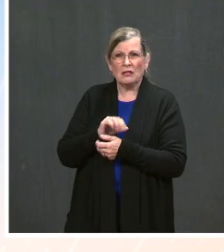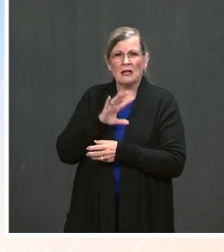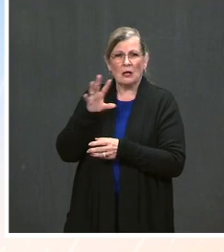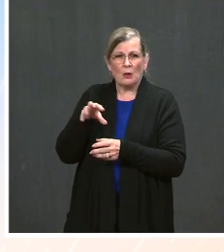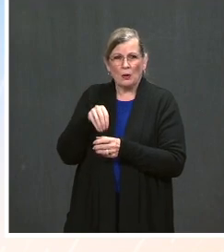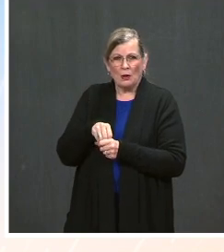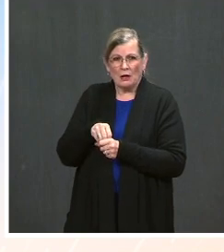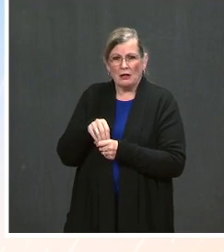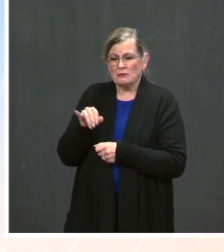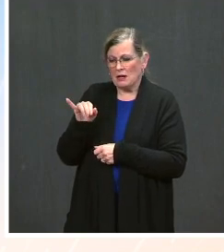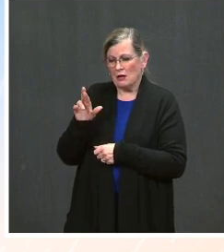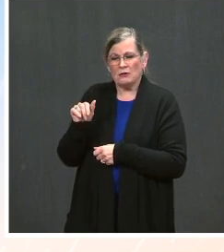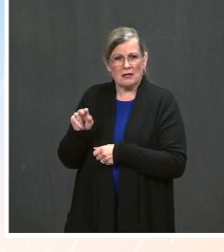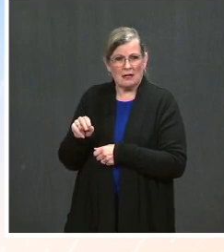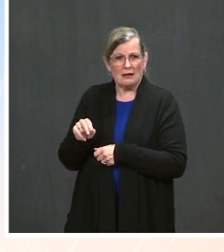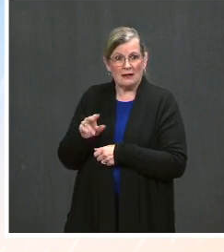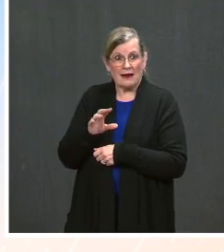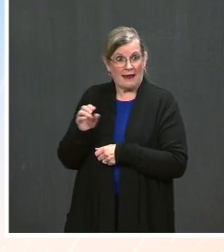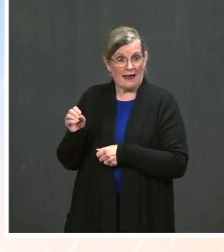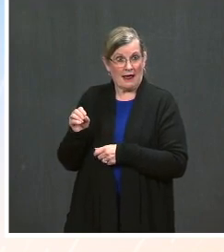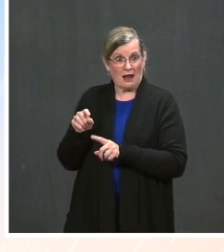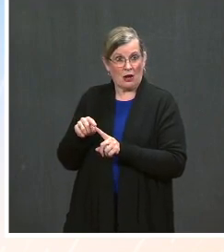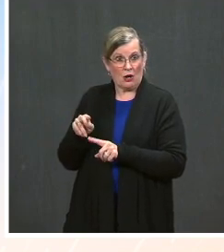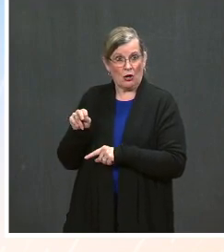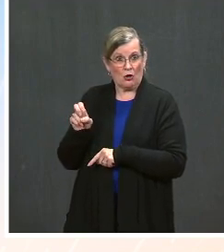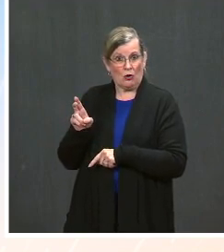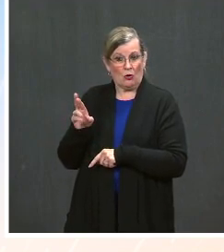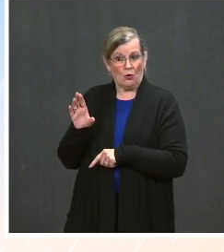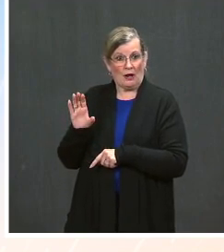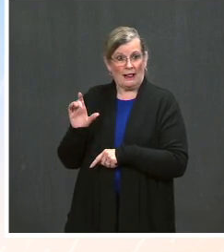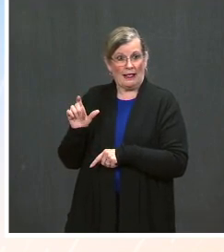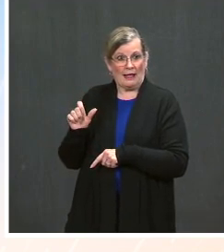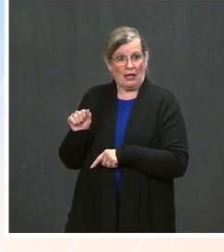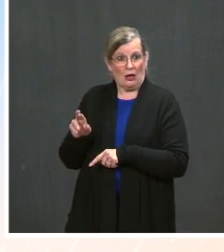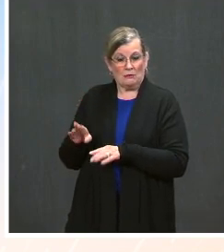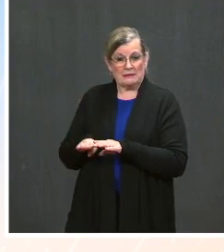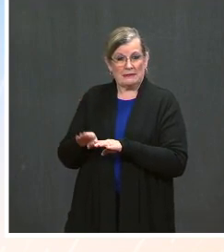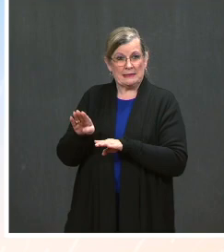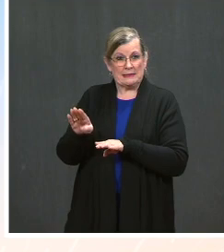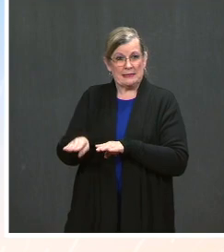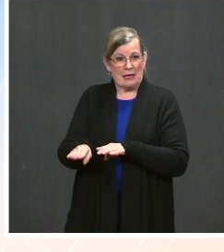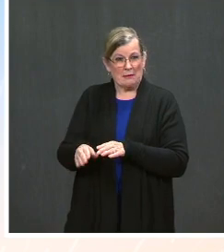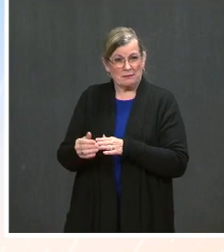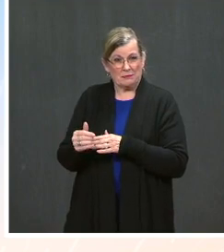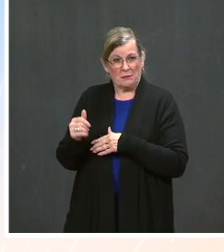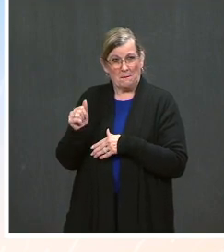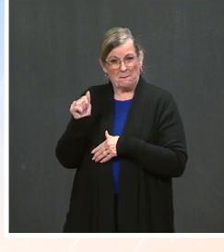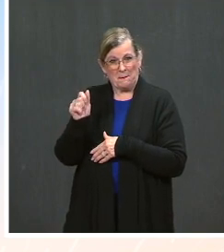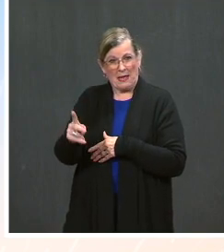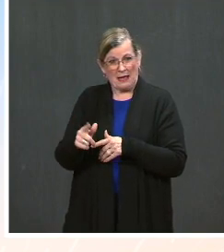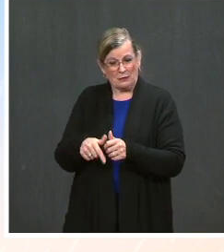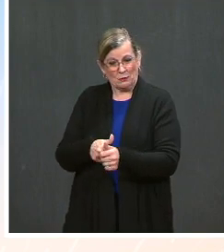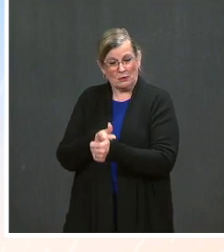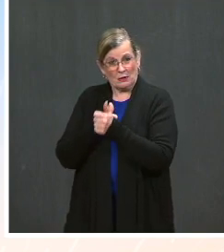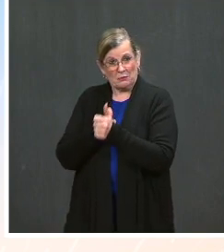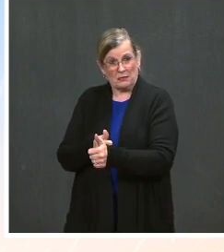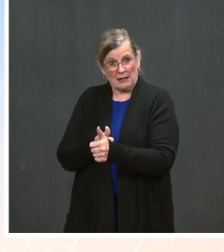are the nuclear steps that Iran would need to take in order to return to compliance with the JCPOA, and the sanctions relief steps the United States